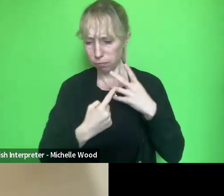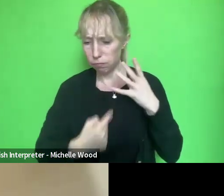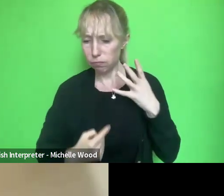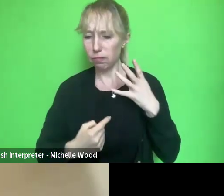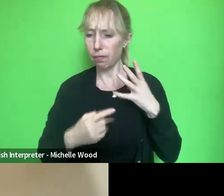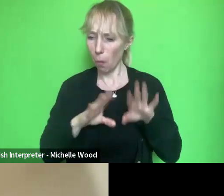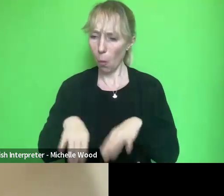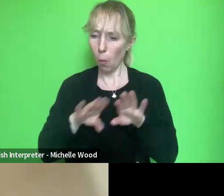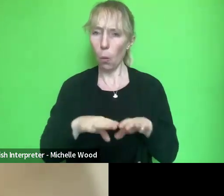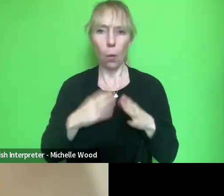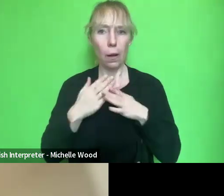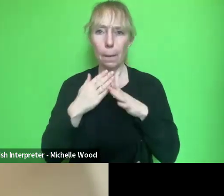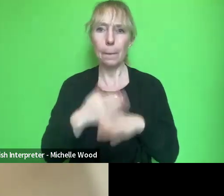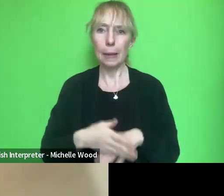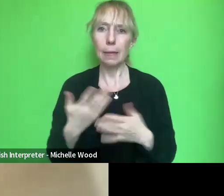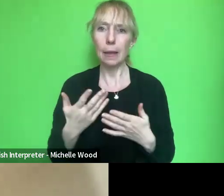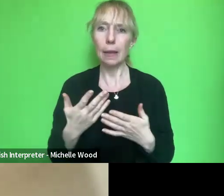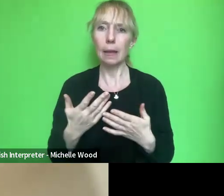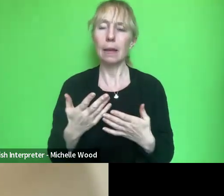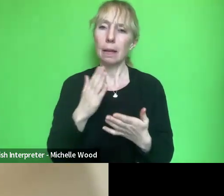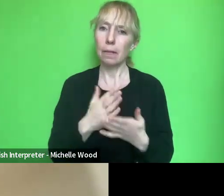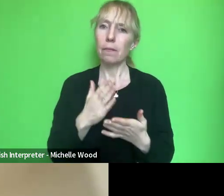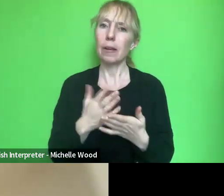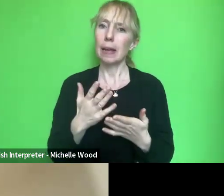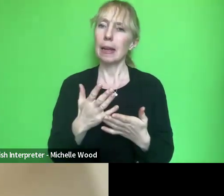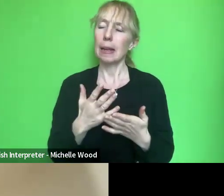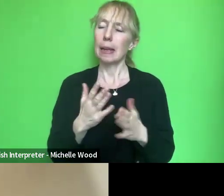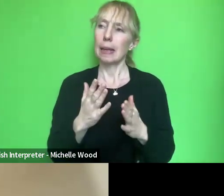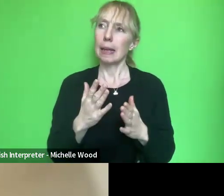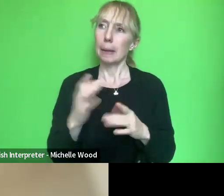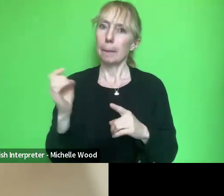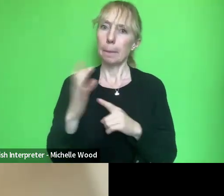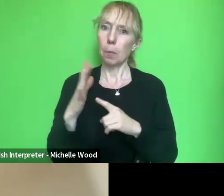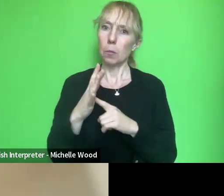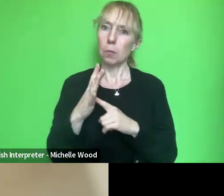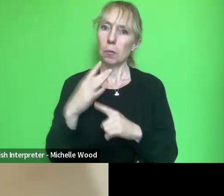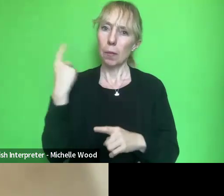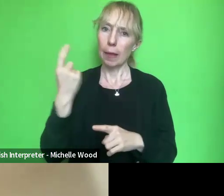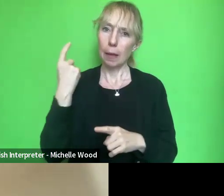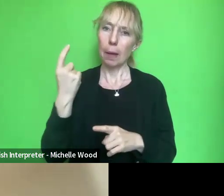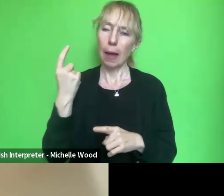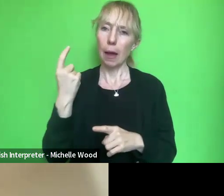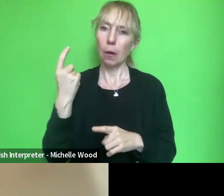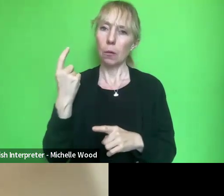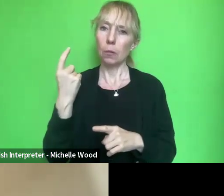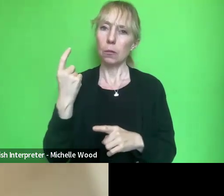and it's busy. So there's definitely a piece about kind of remembering to also fill your own cup and